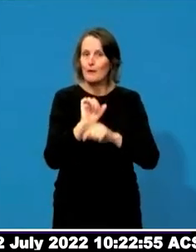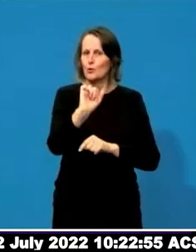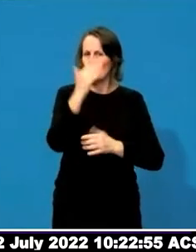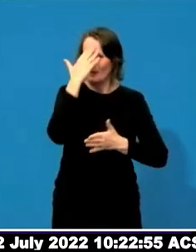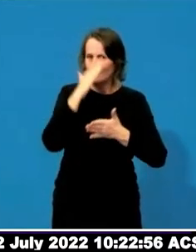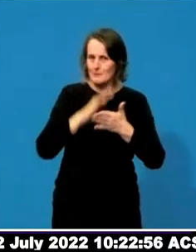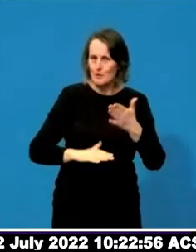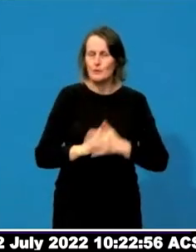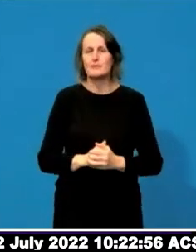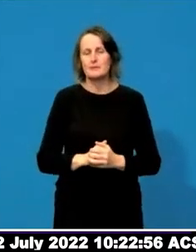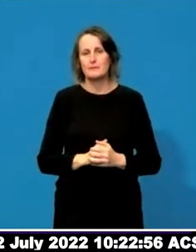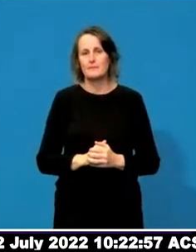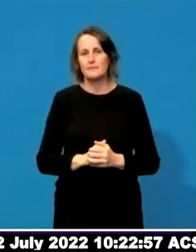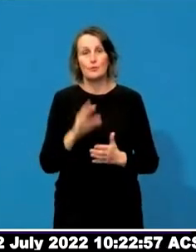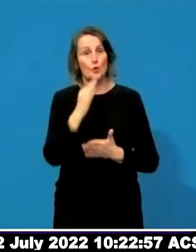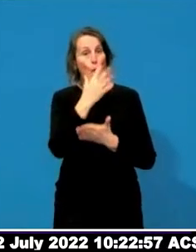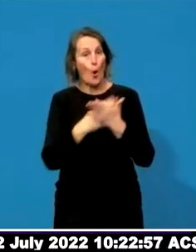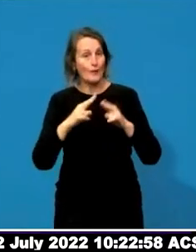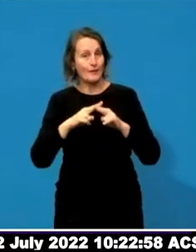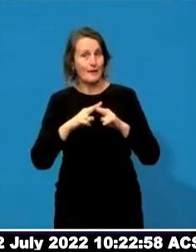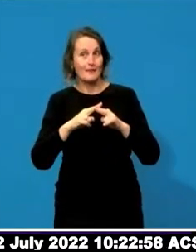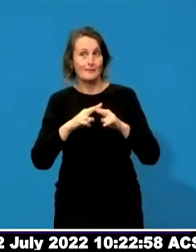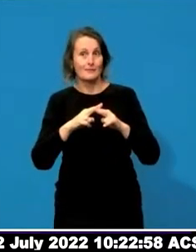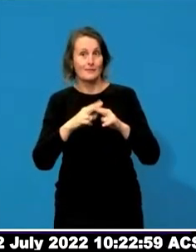not just about the scooter but a number of other things as well.